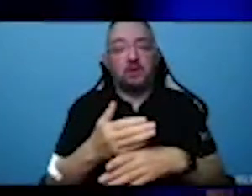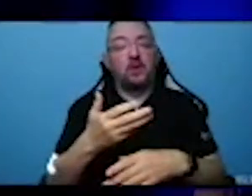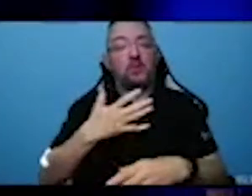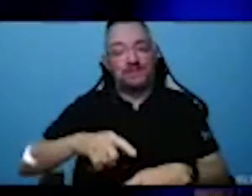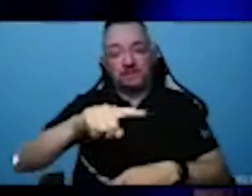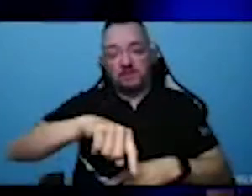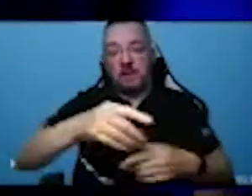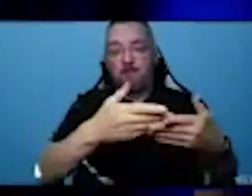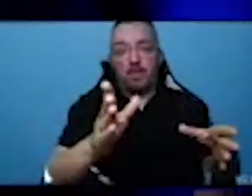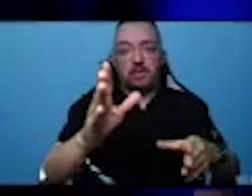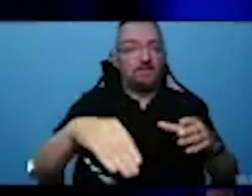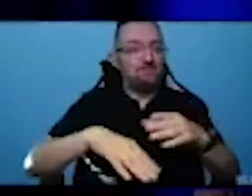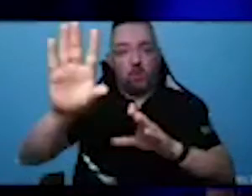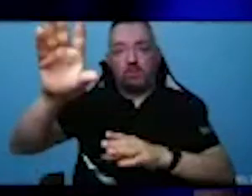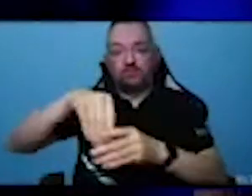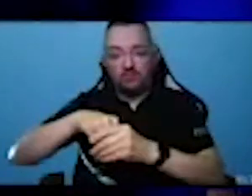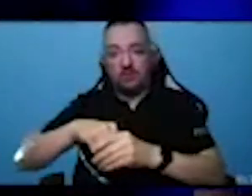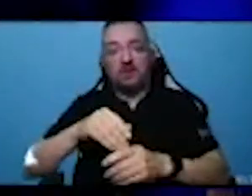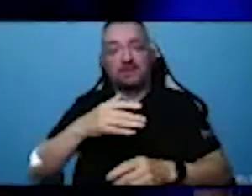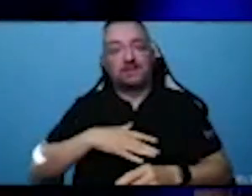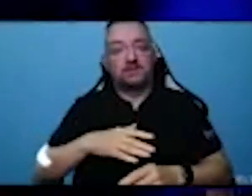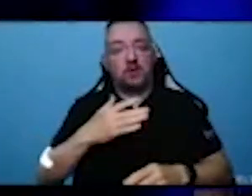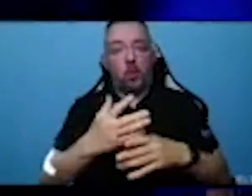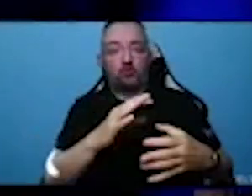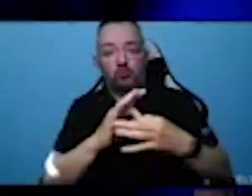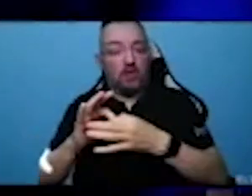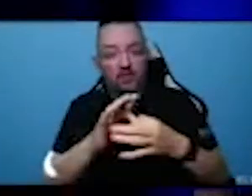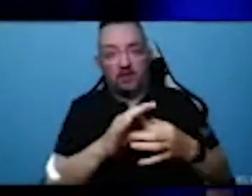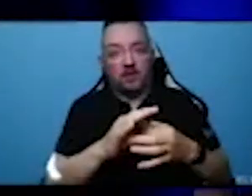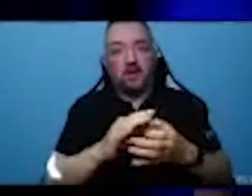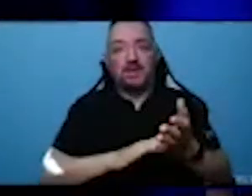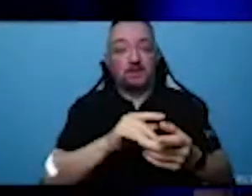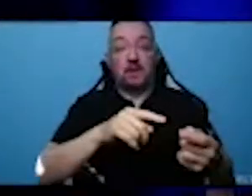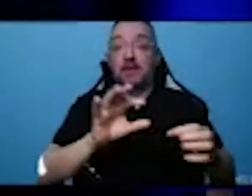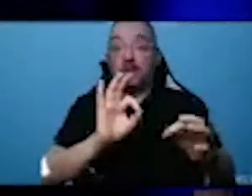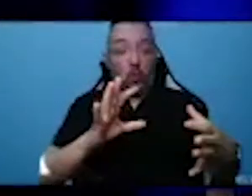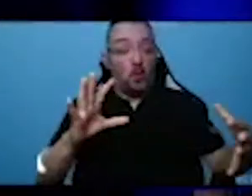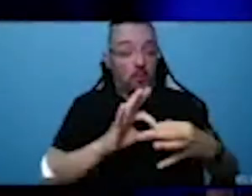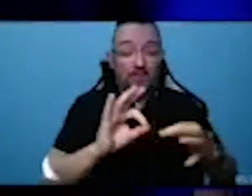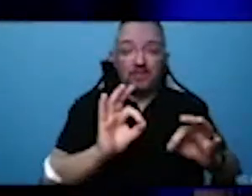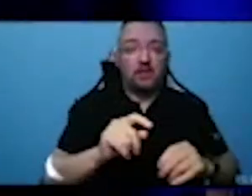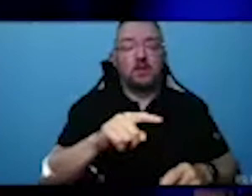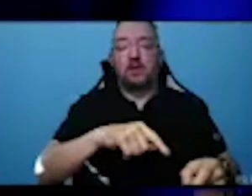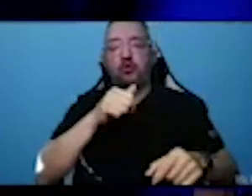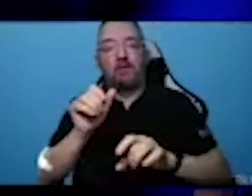co-production and ownership, there's less adherence to public health messaging. So the trust of those who are giving us